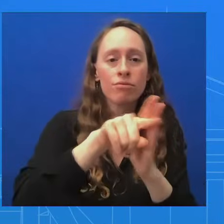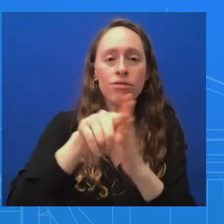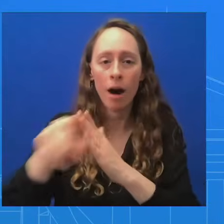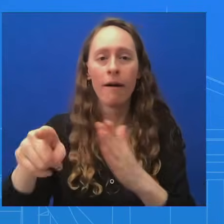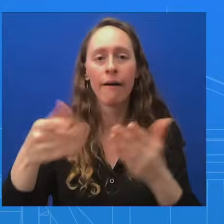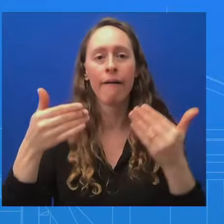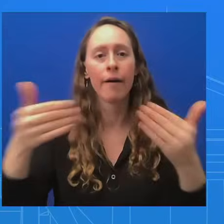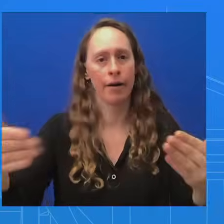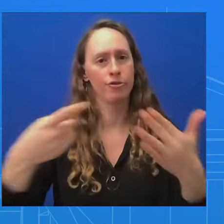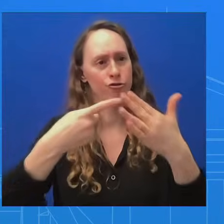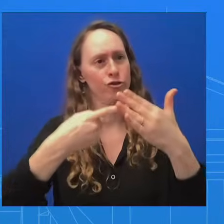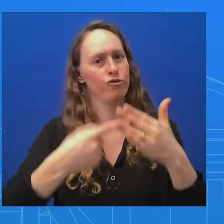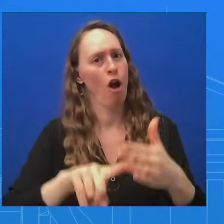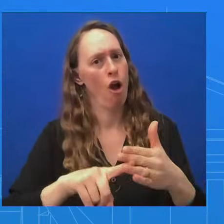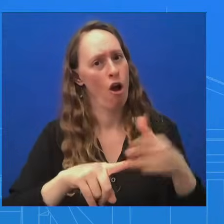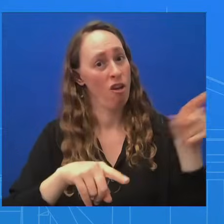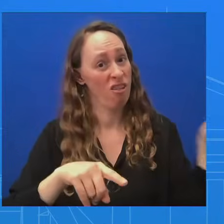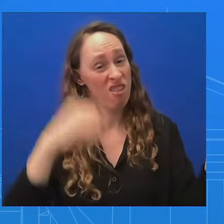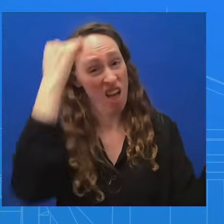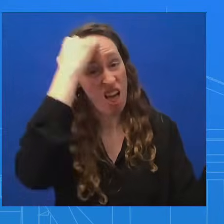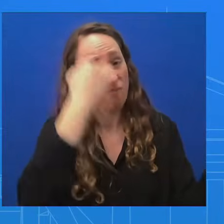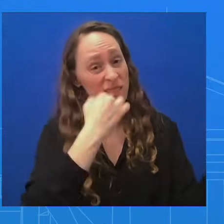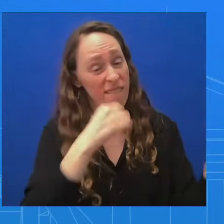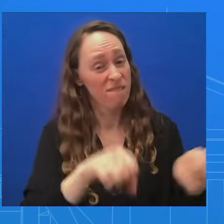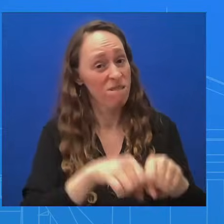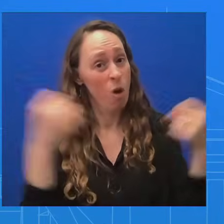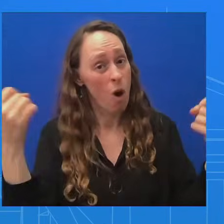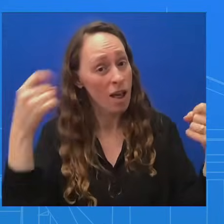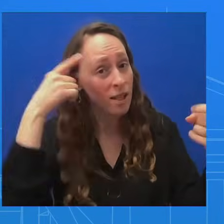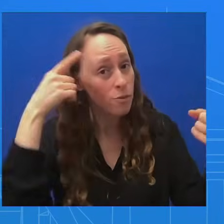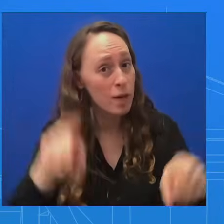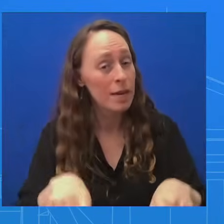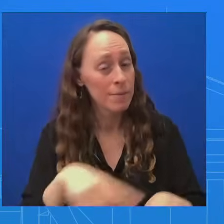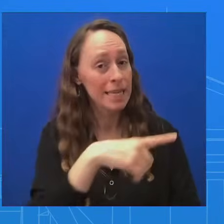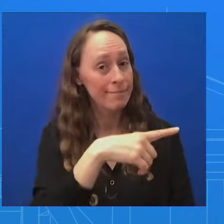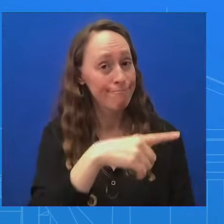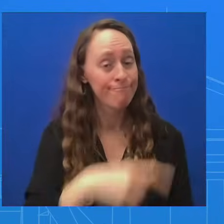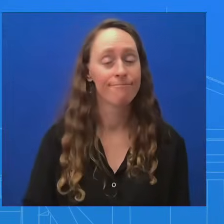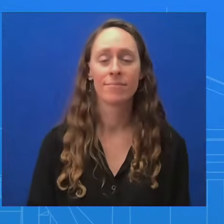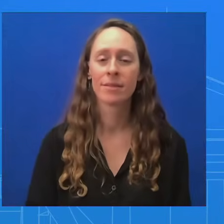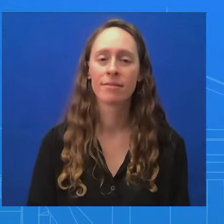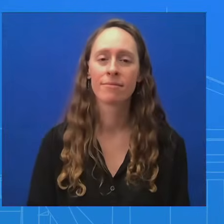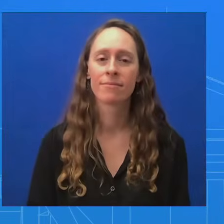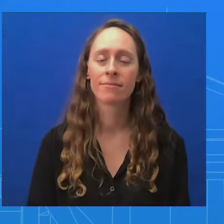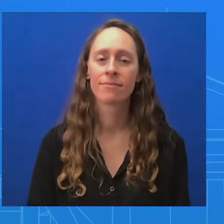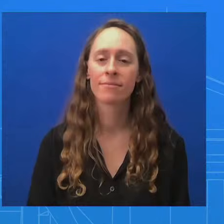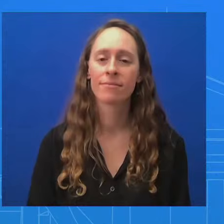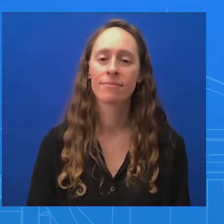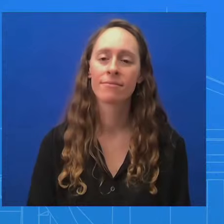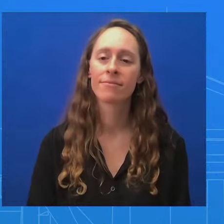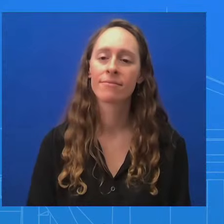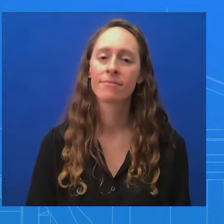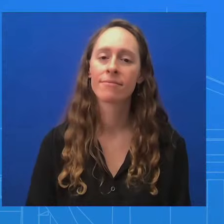is the current situation beneficial to Israel, speaking strategically here? The current situa- --